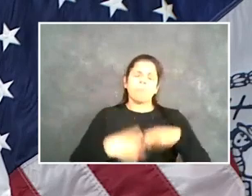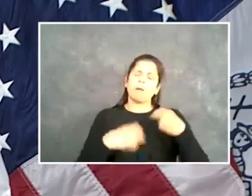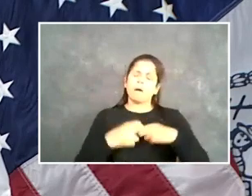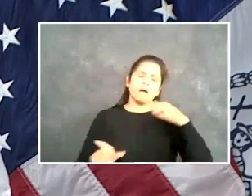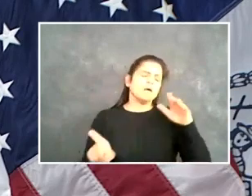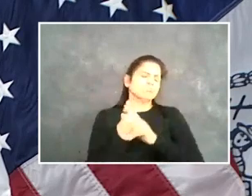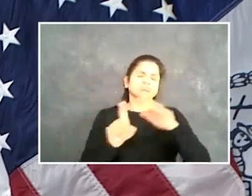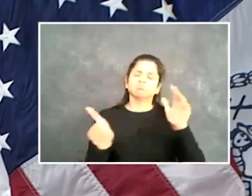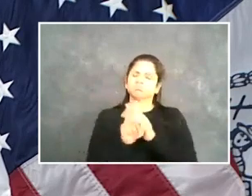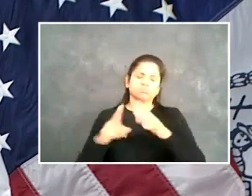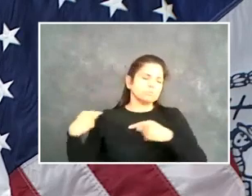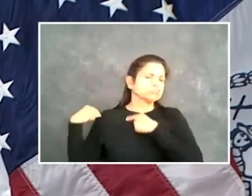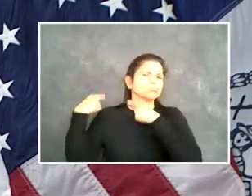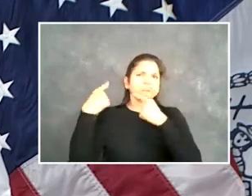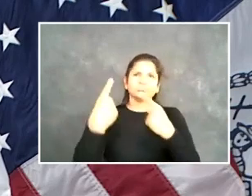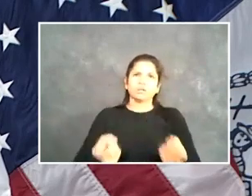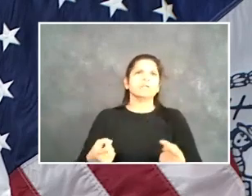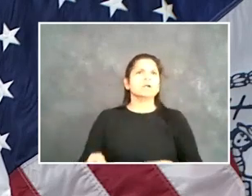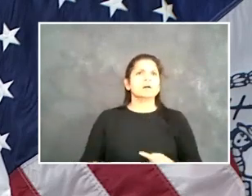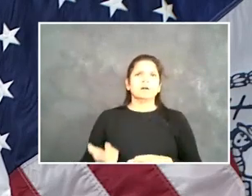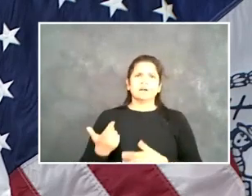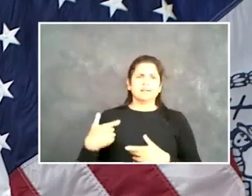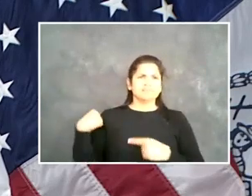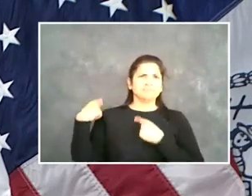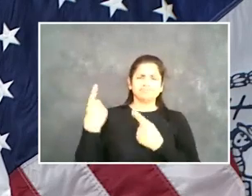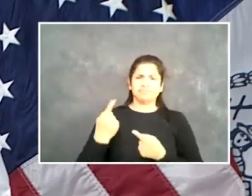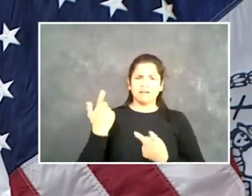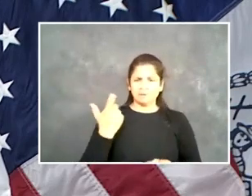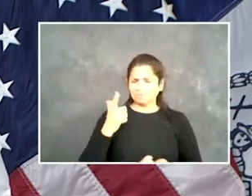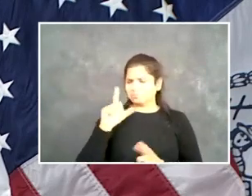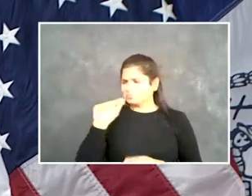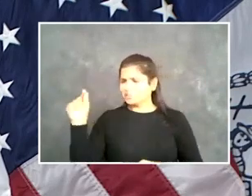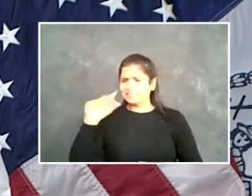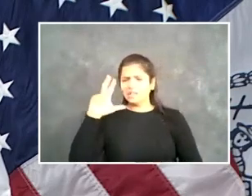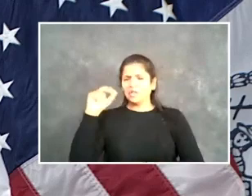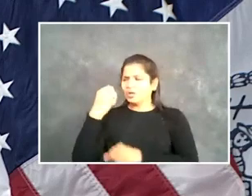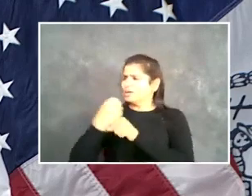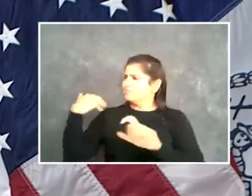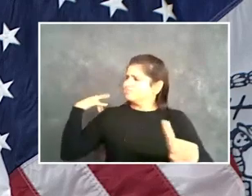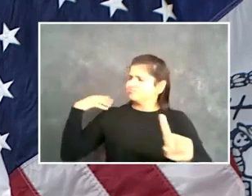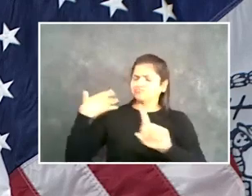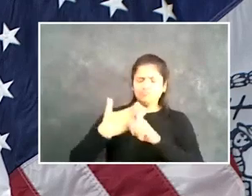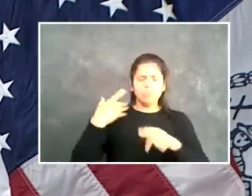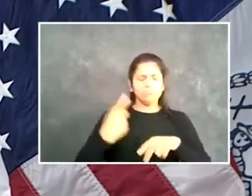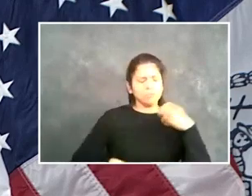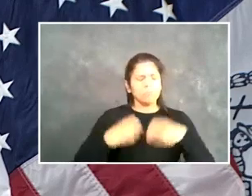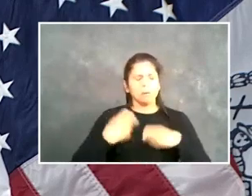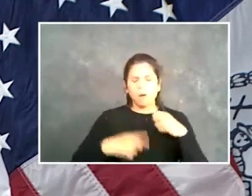THESE THINGS ARE WORKING. THIS IS A NEW APPROACH, NYPD